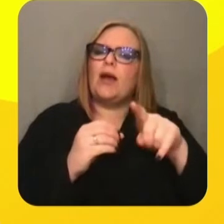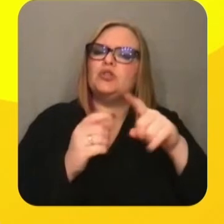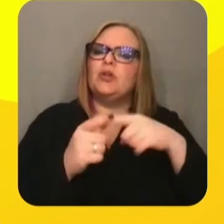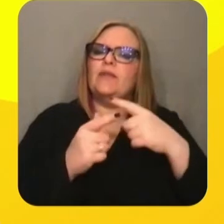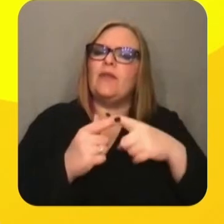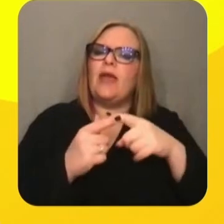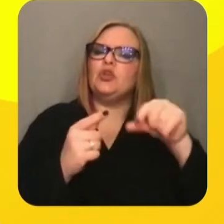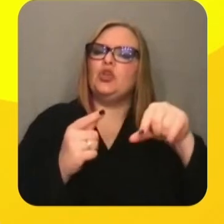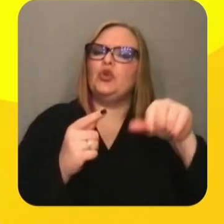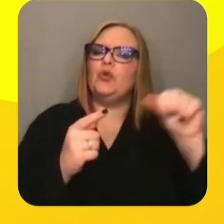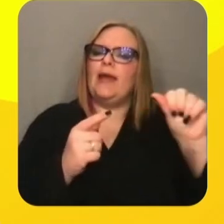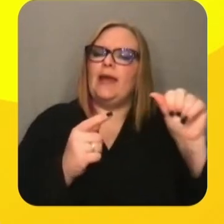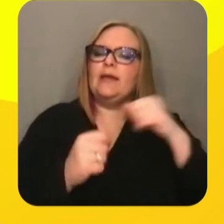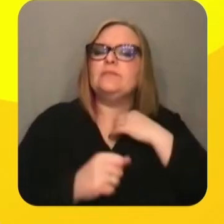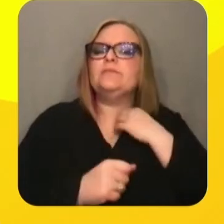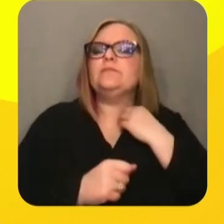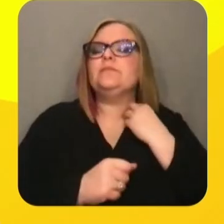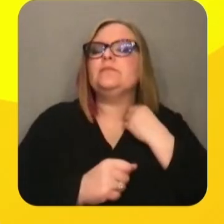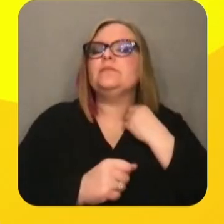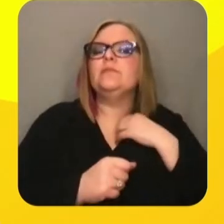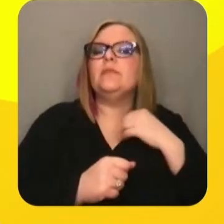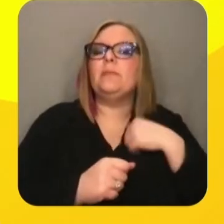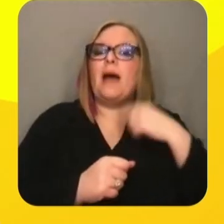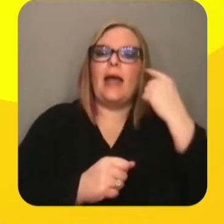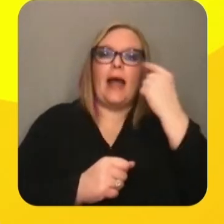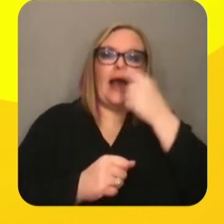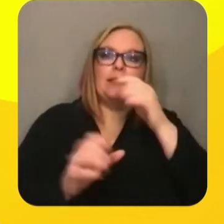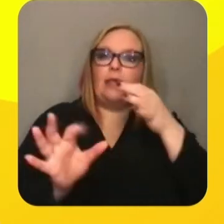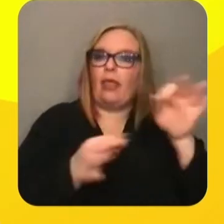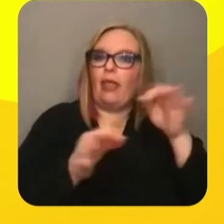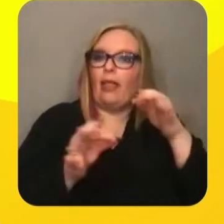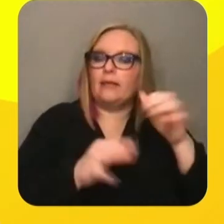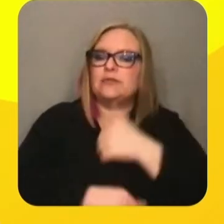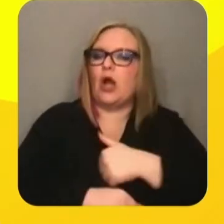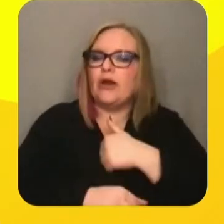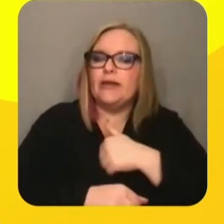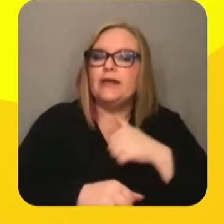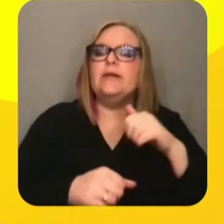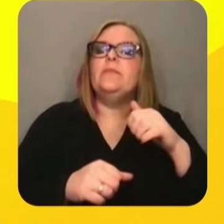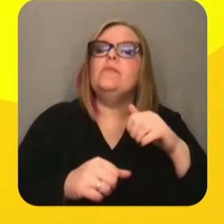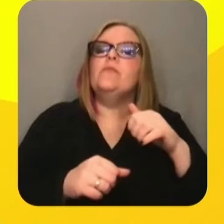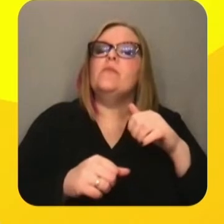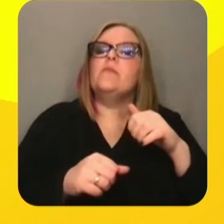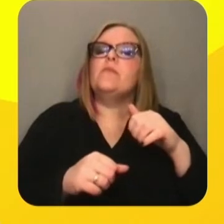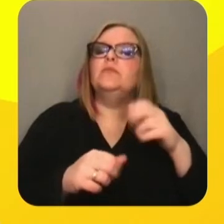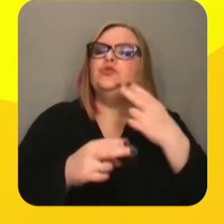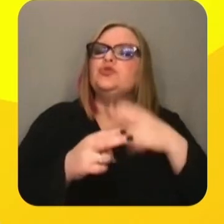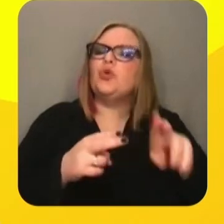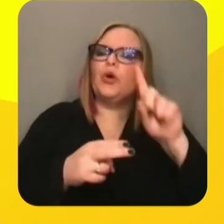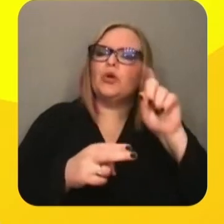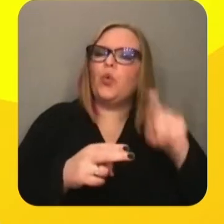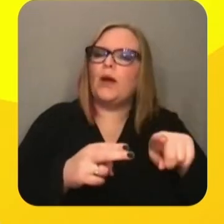And do you forgive me if my eyes moving around a lot. So, this is a very short question, but one that I like enormously.